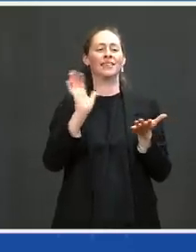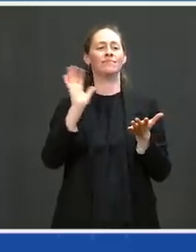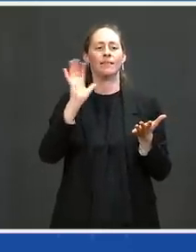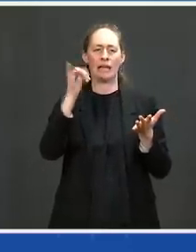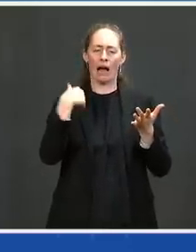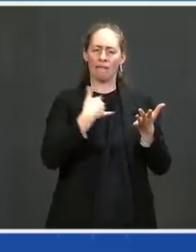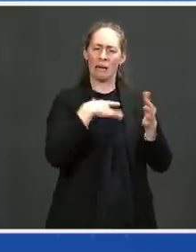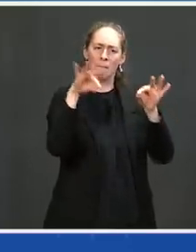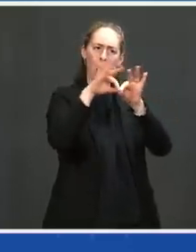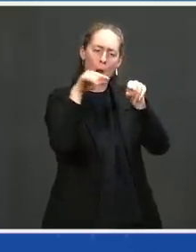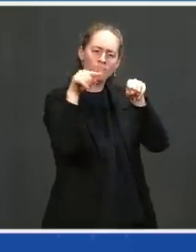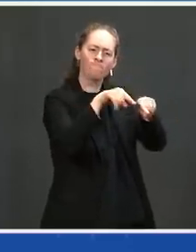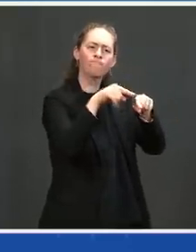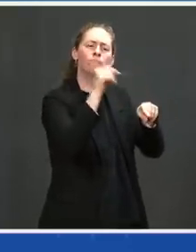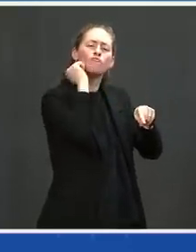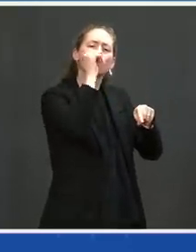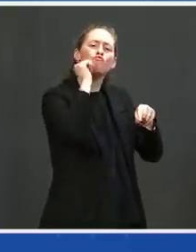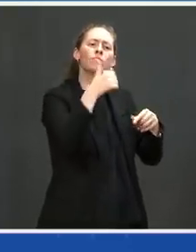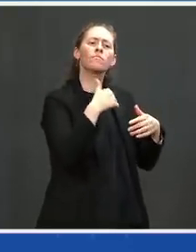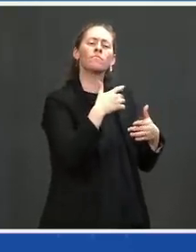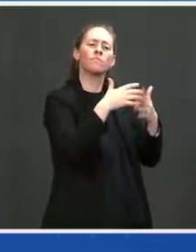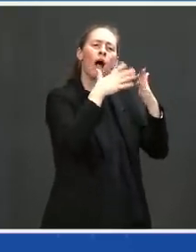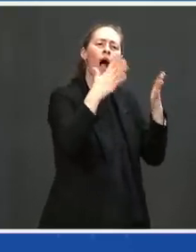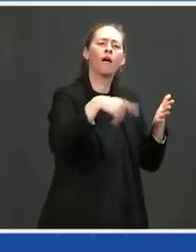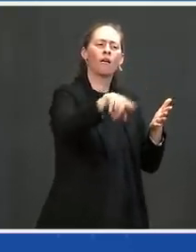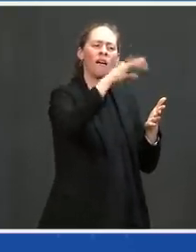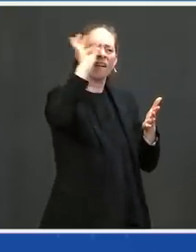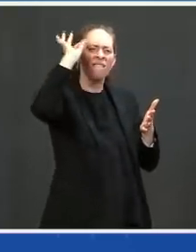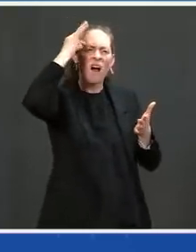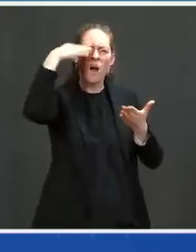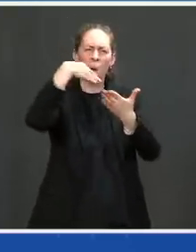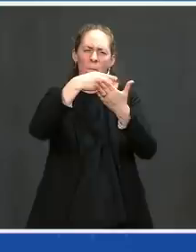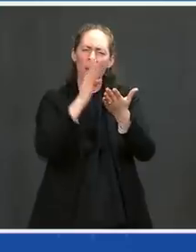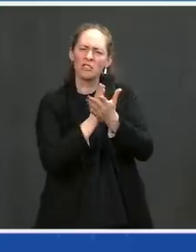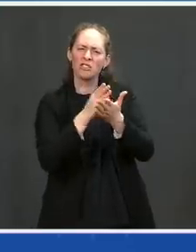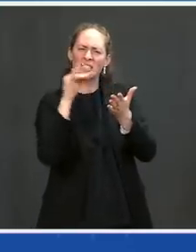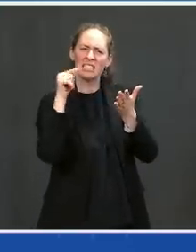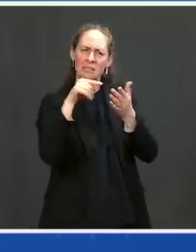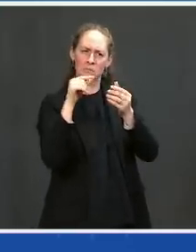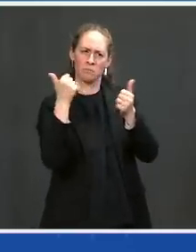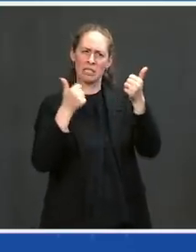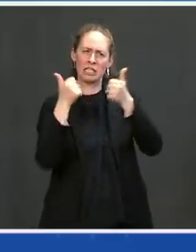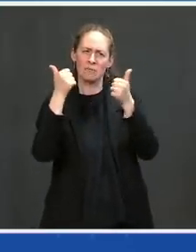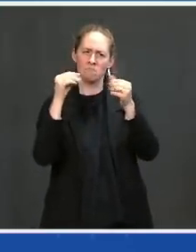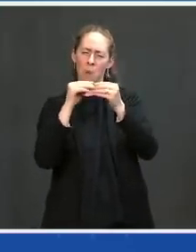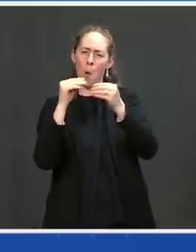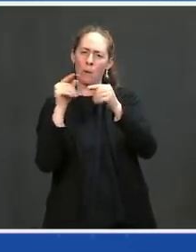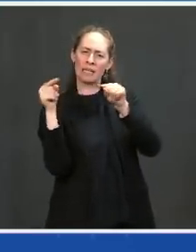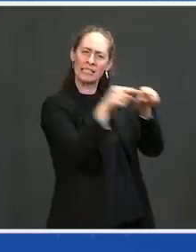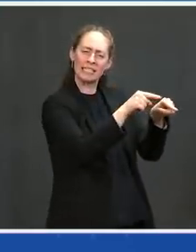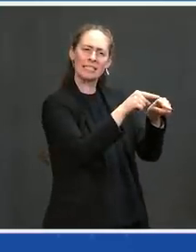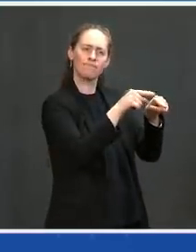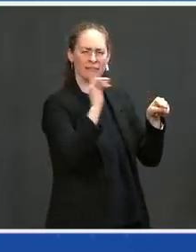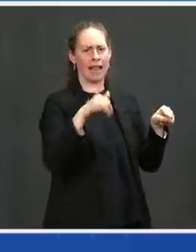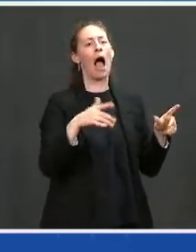about the federal budget. It's kind of amazing. When the federal budget is saving people's lives,